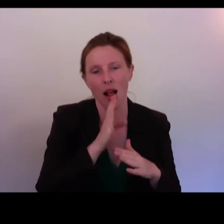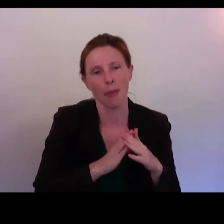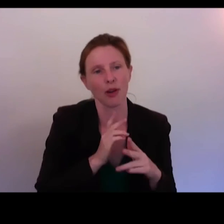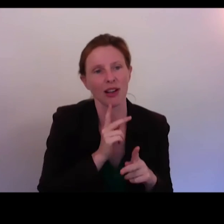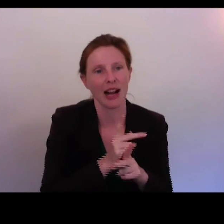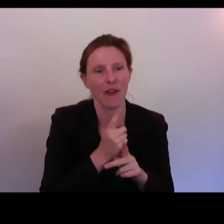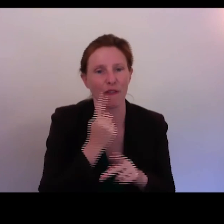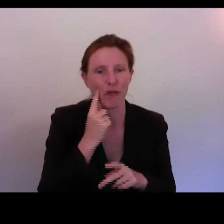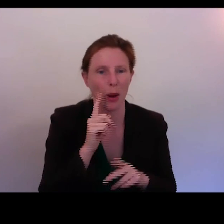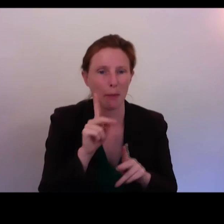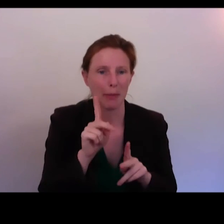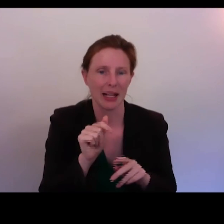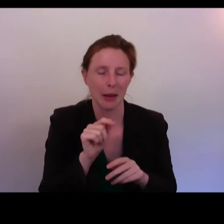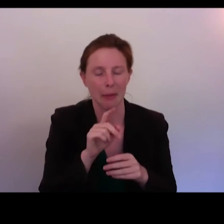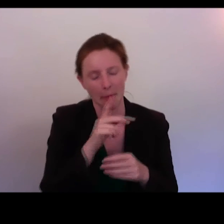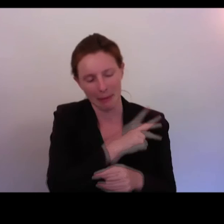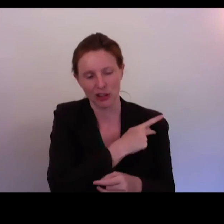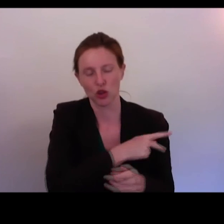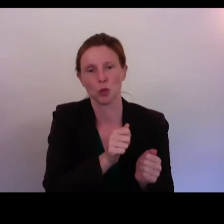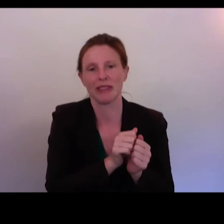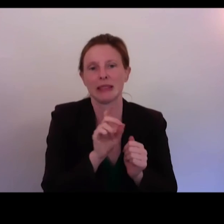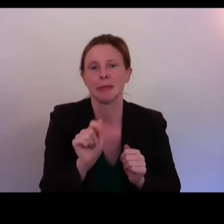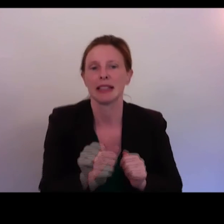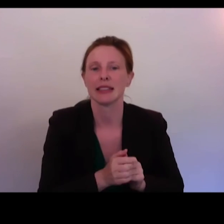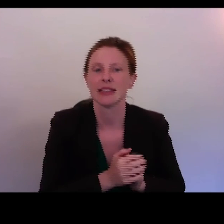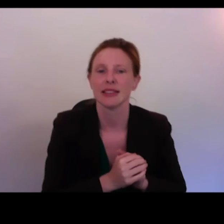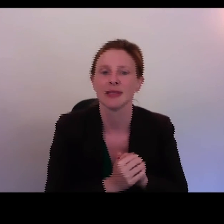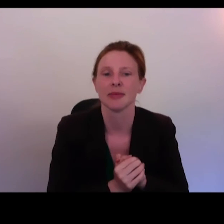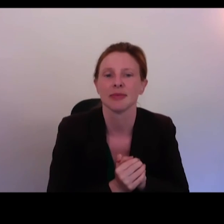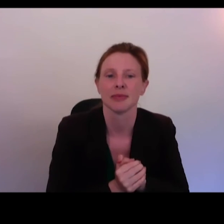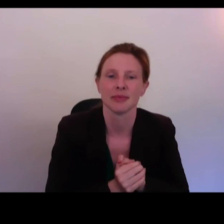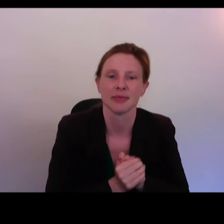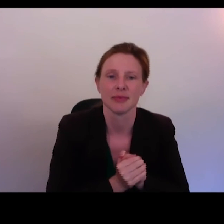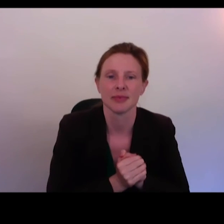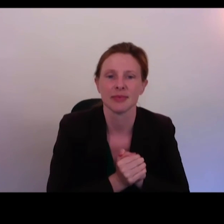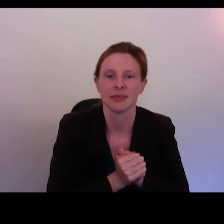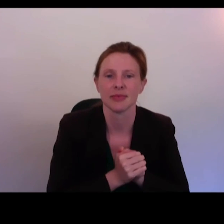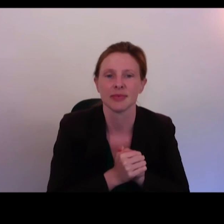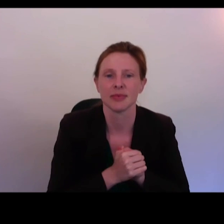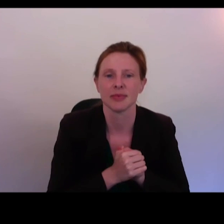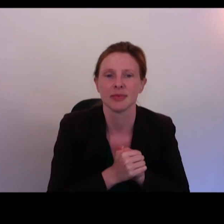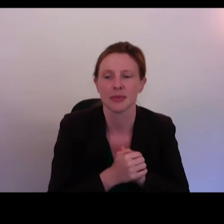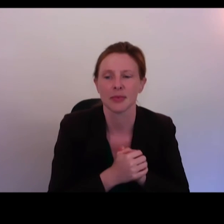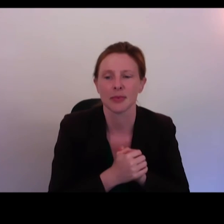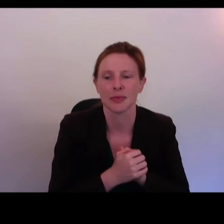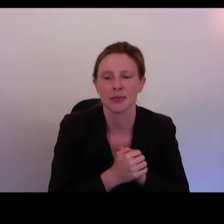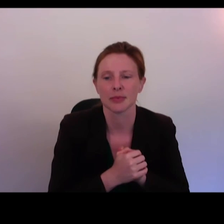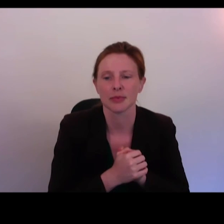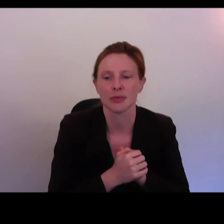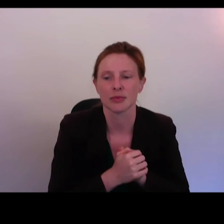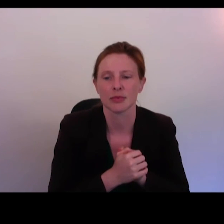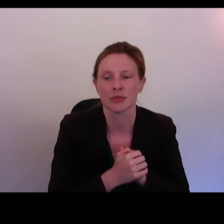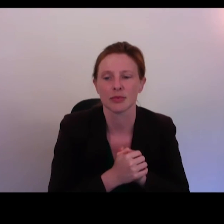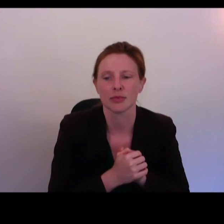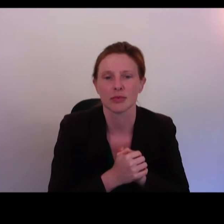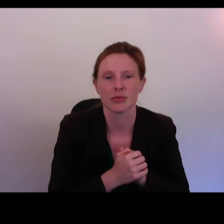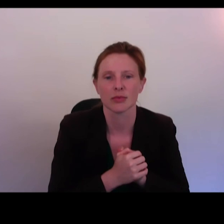"and cultural responses for patients with disabilities, "especially when you're thinking in terms of humble care?